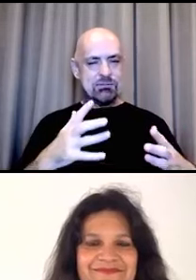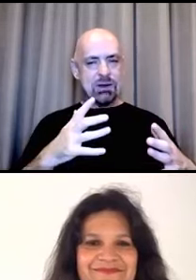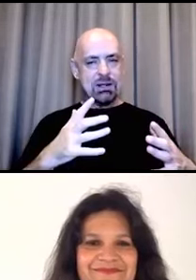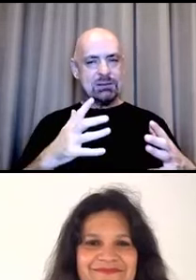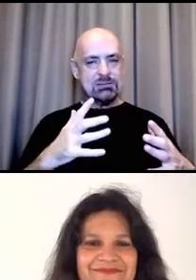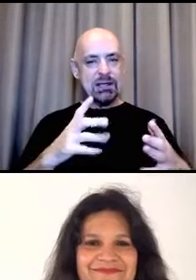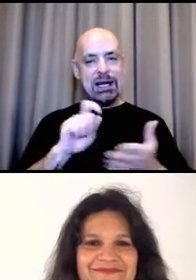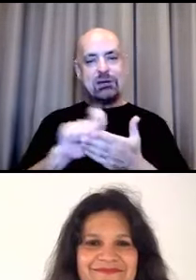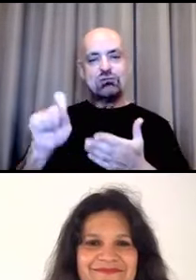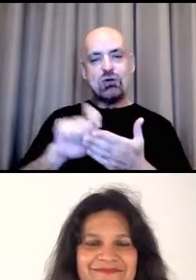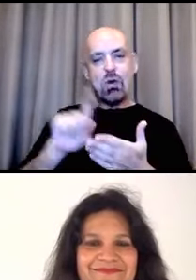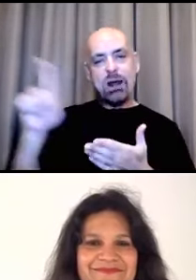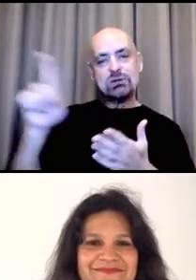when the Russian